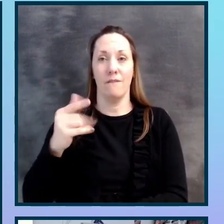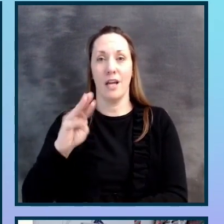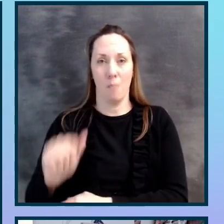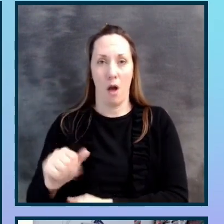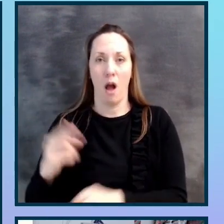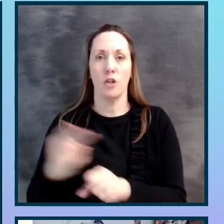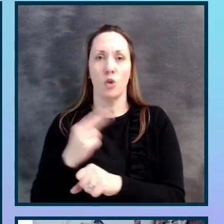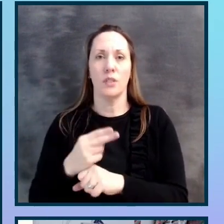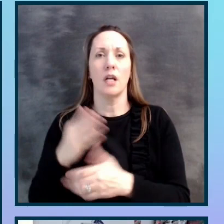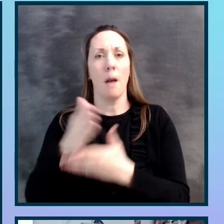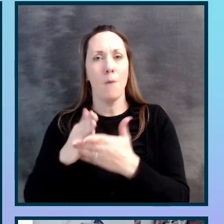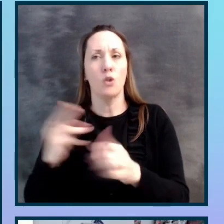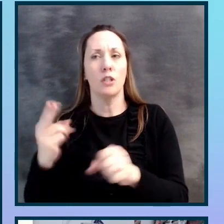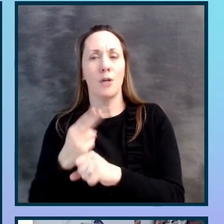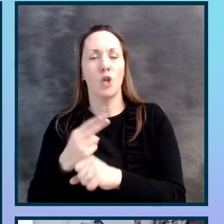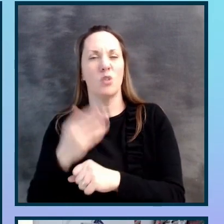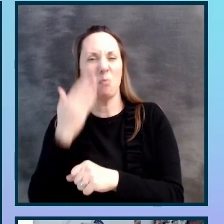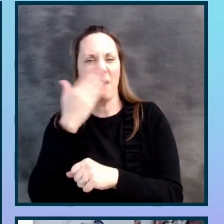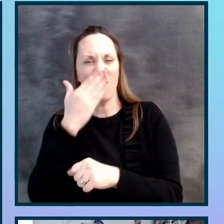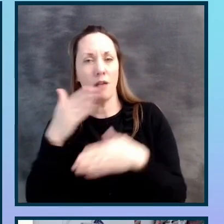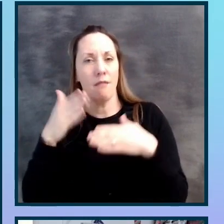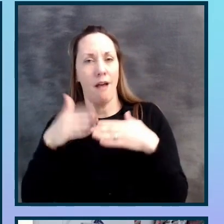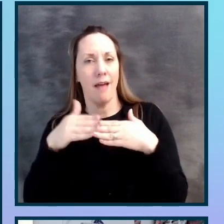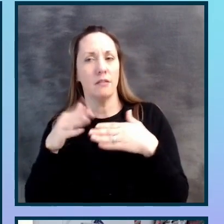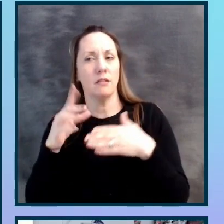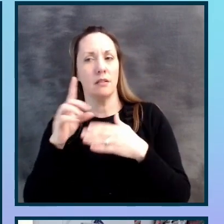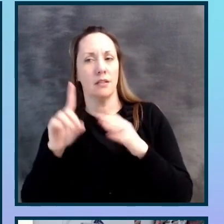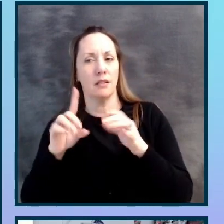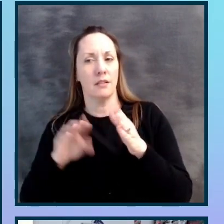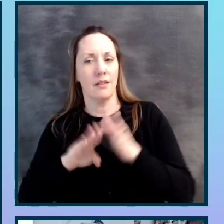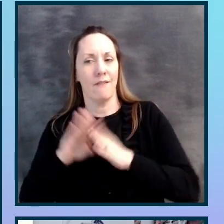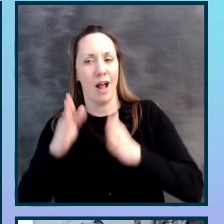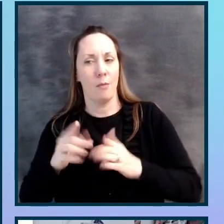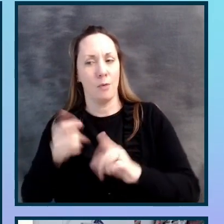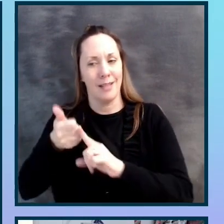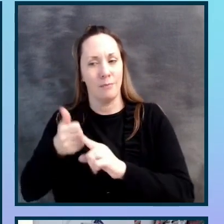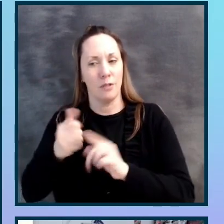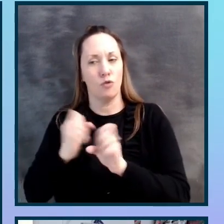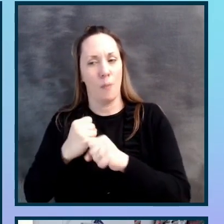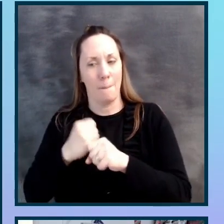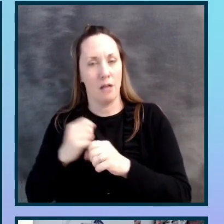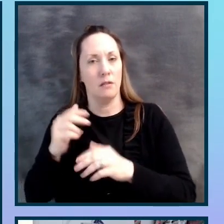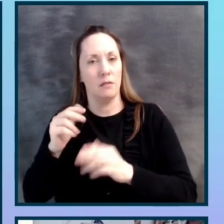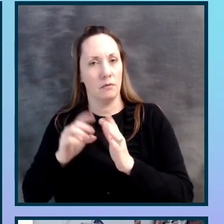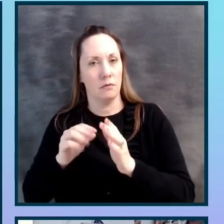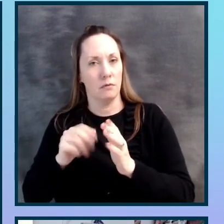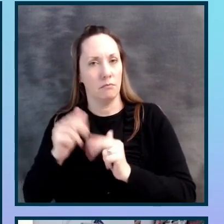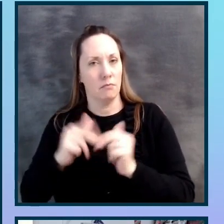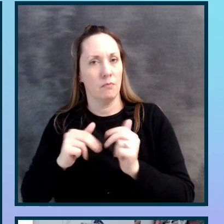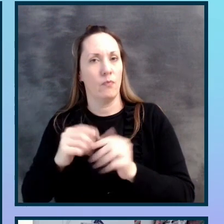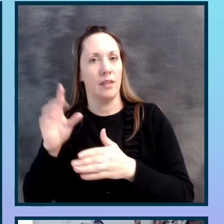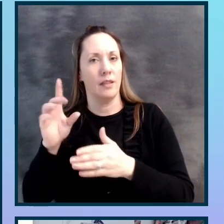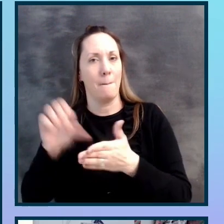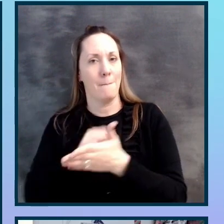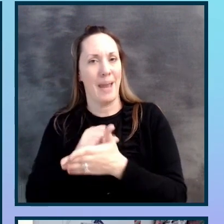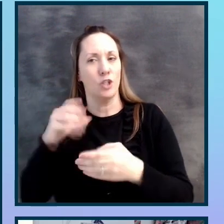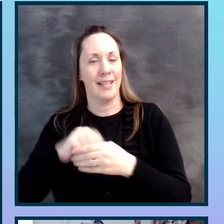to be used by our front-end developers to build the actual pages in our products. We are also developing guidelines